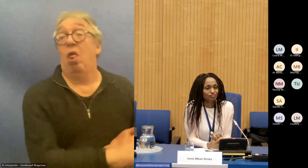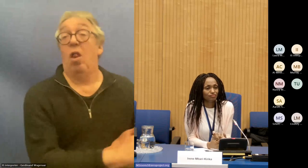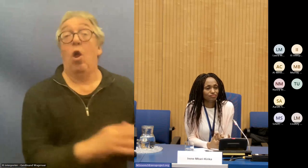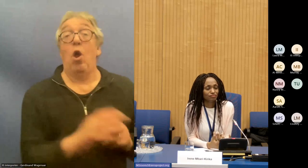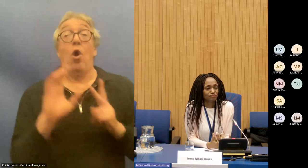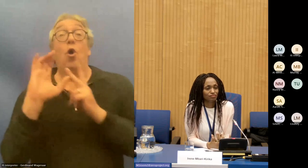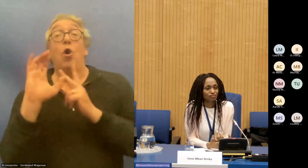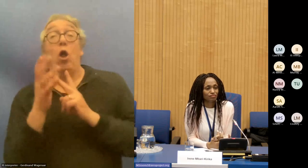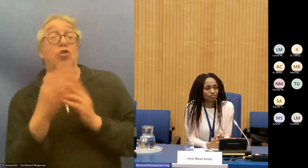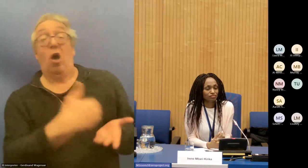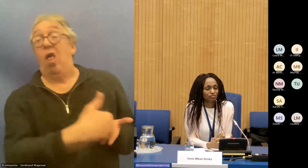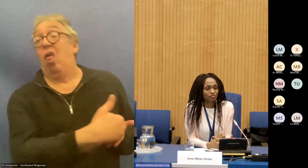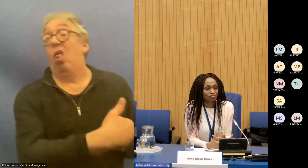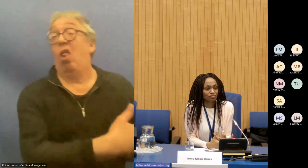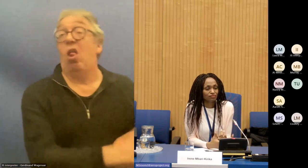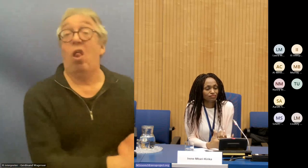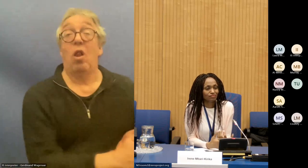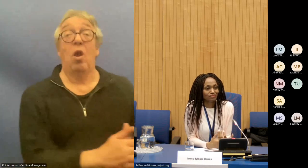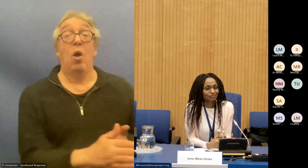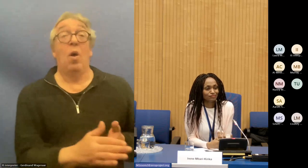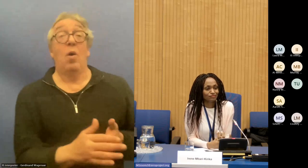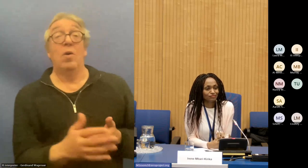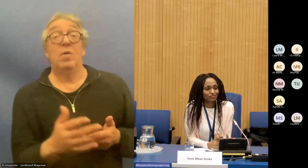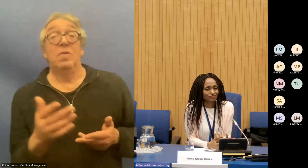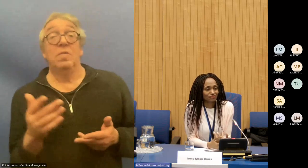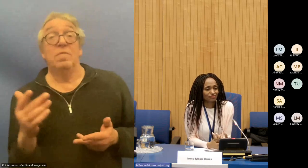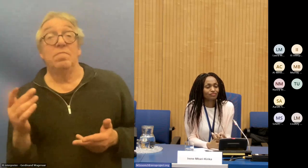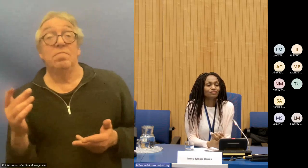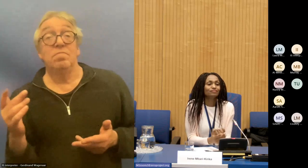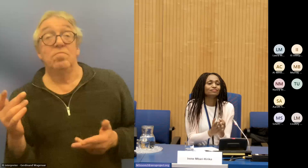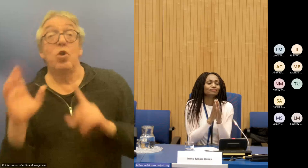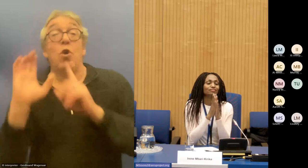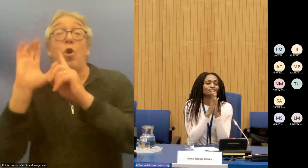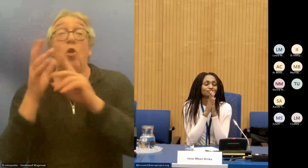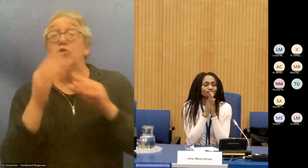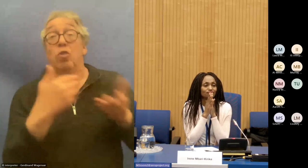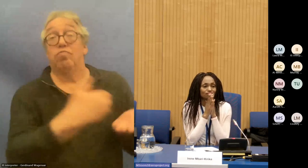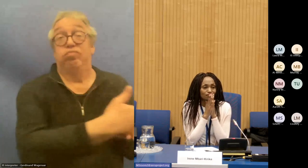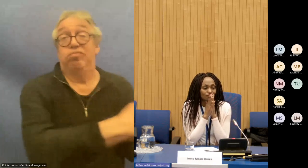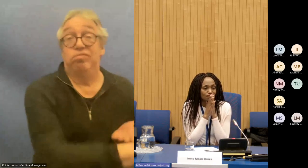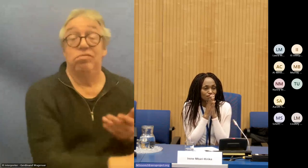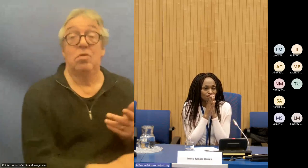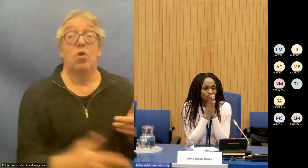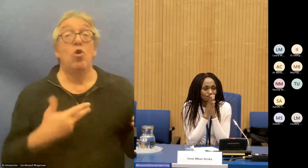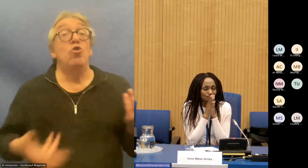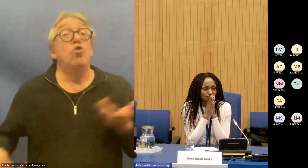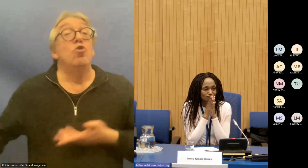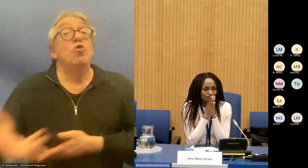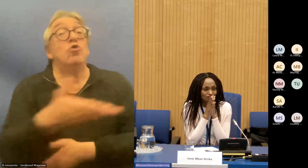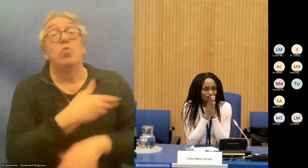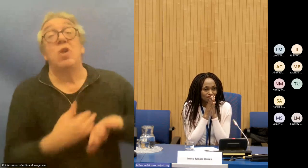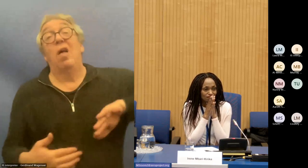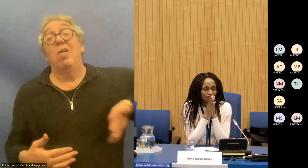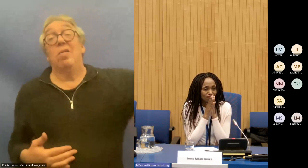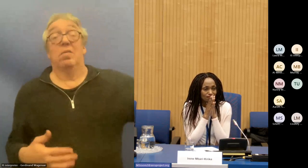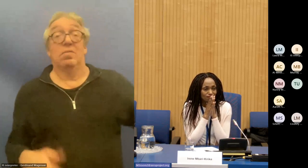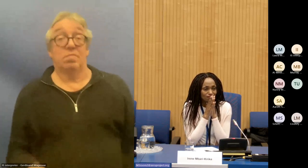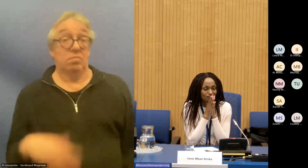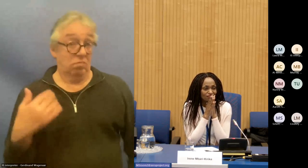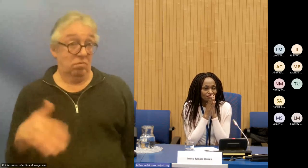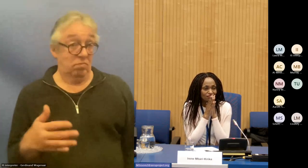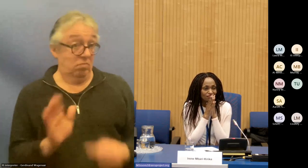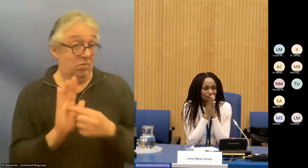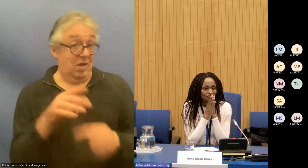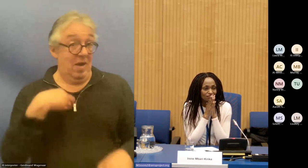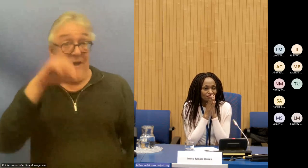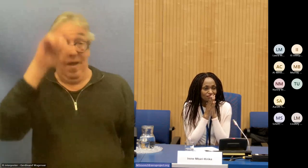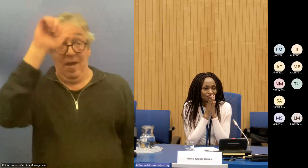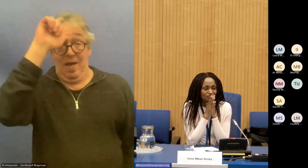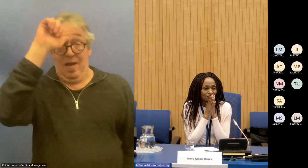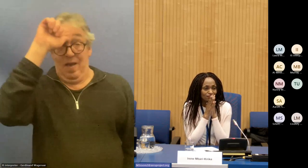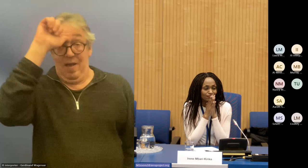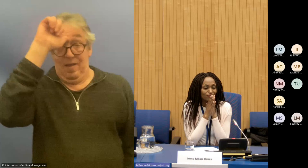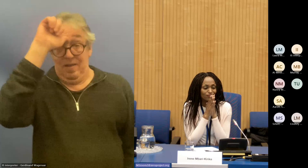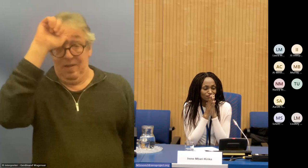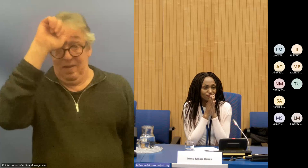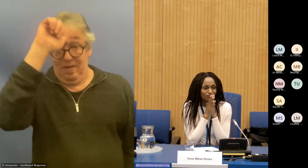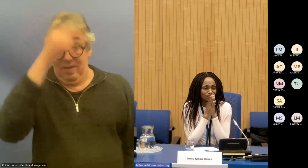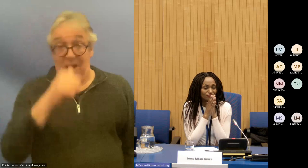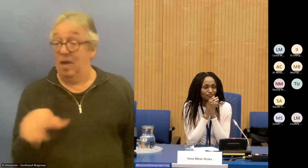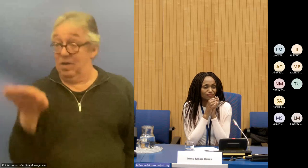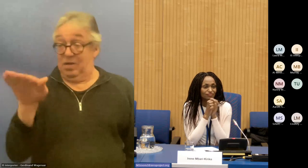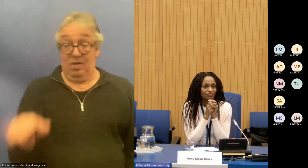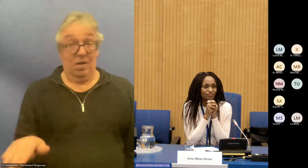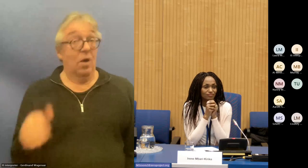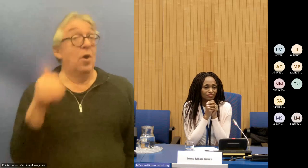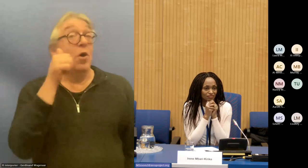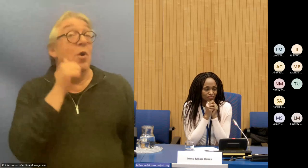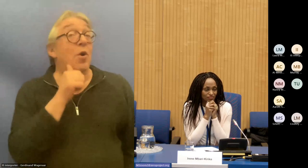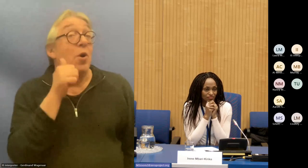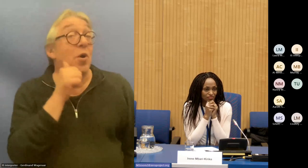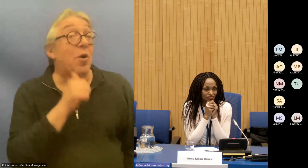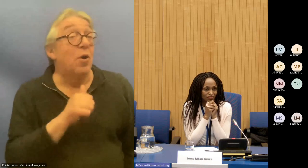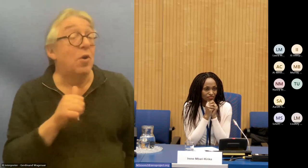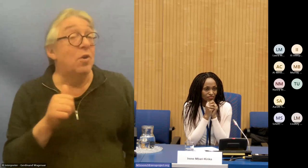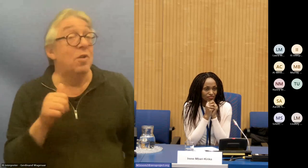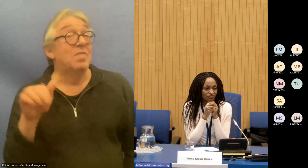We see that they are disempowered in all these aspects. In India a disabled girl child has a